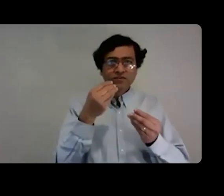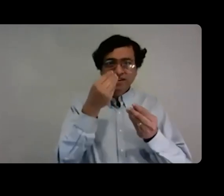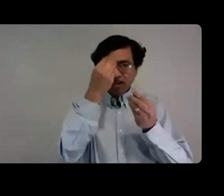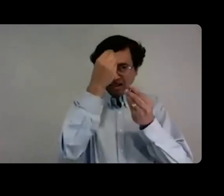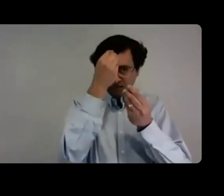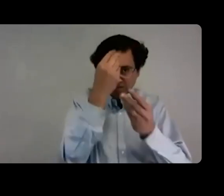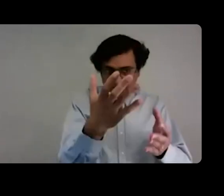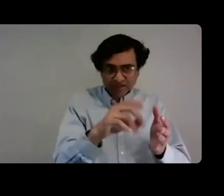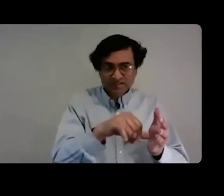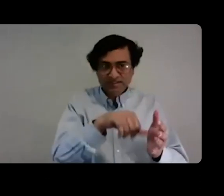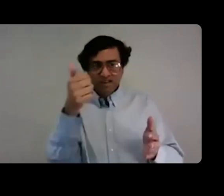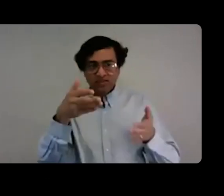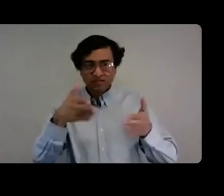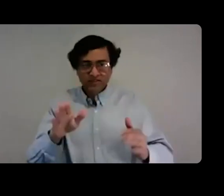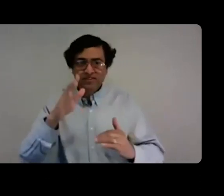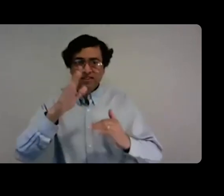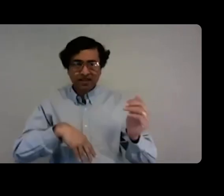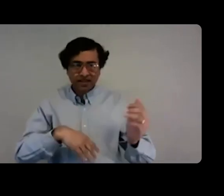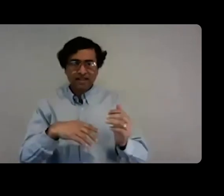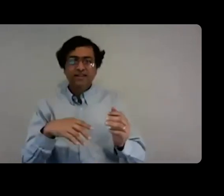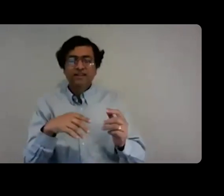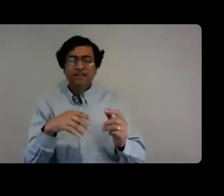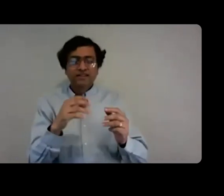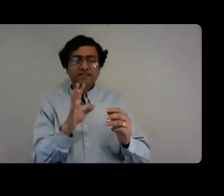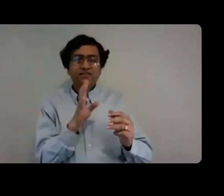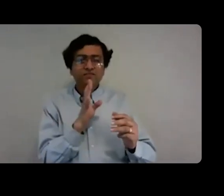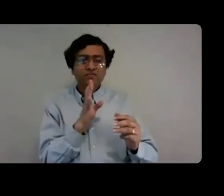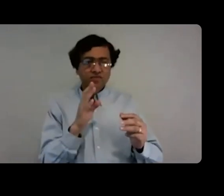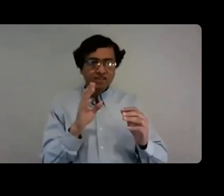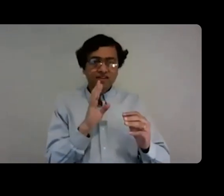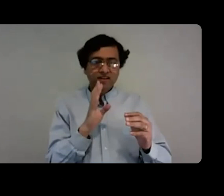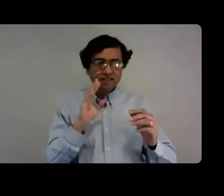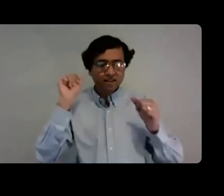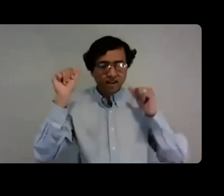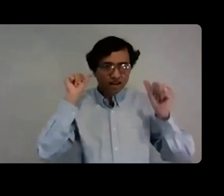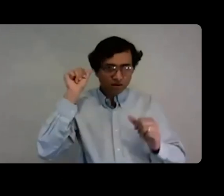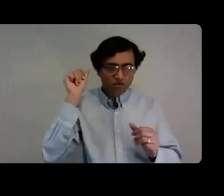And so information was presented completely visually for both